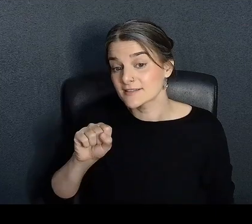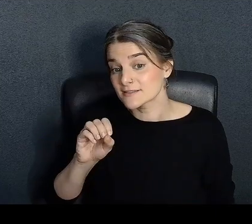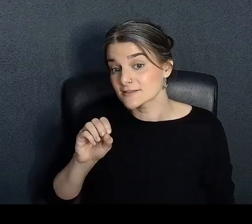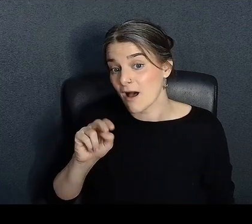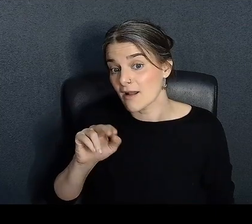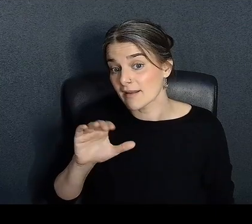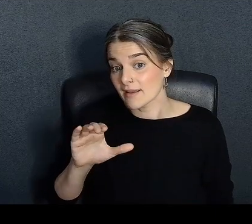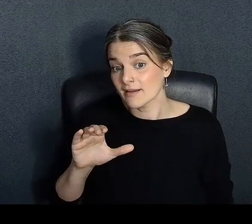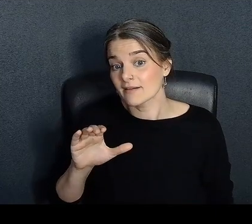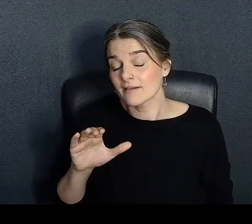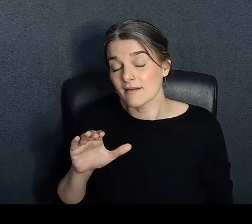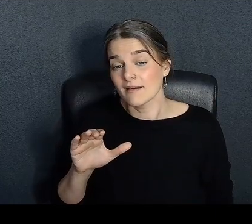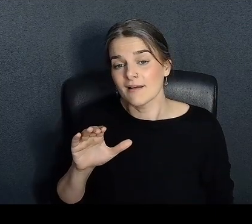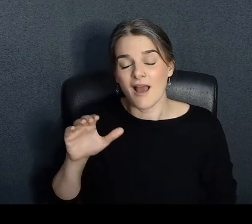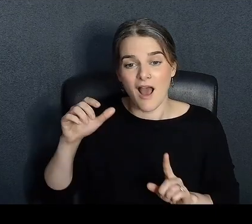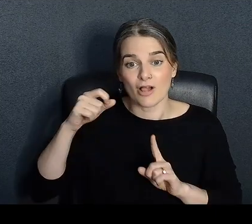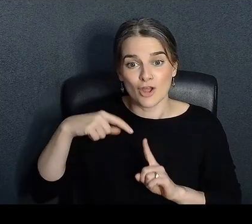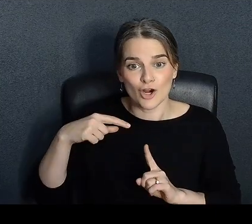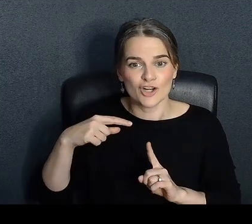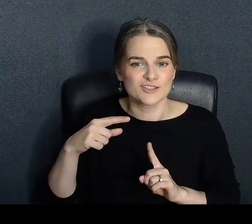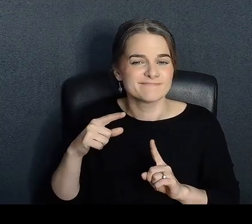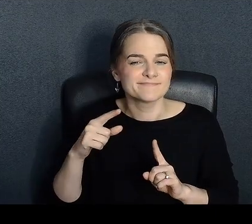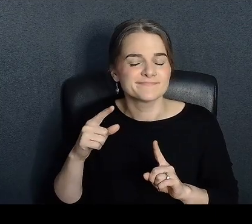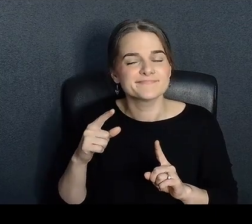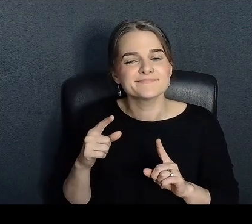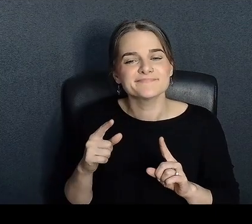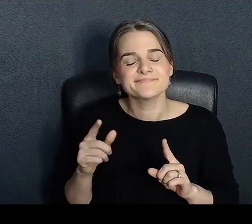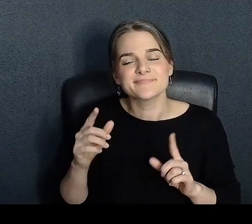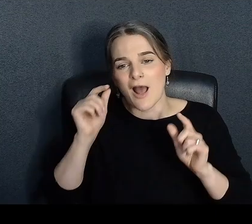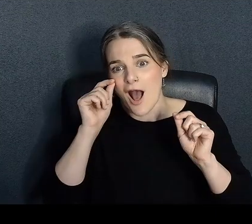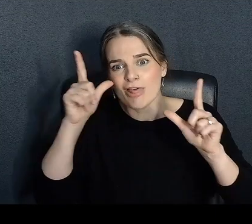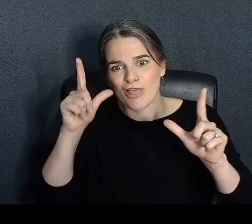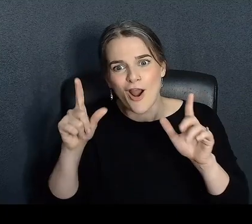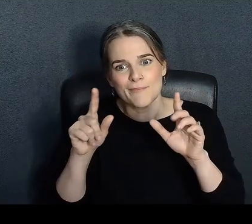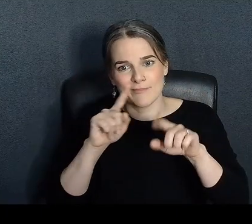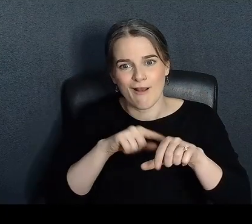So this alarm clock, it rings at--